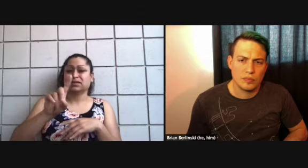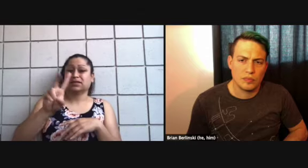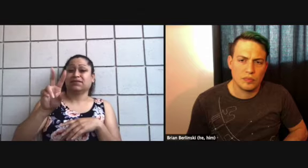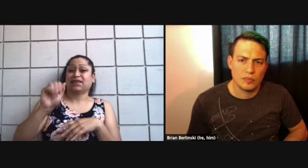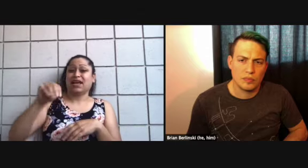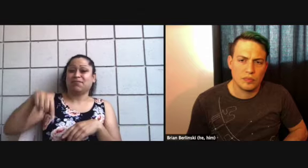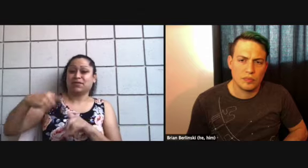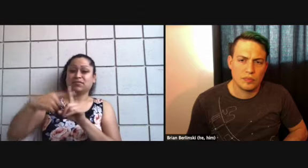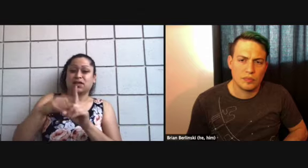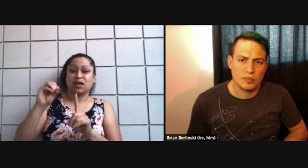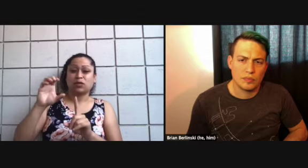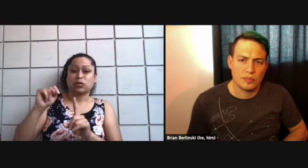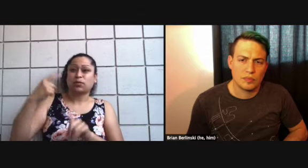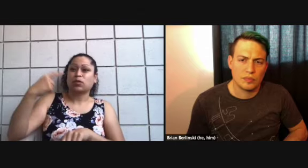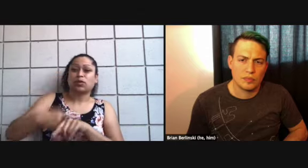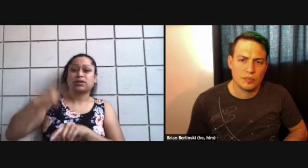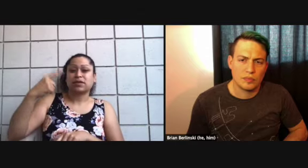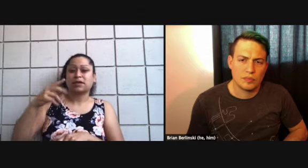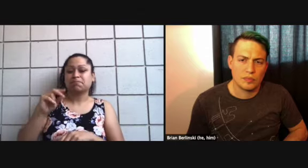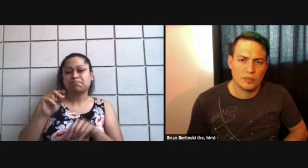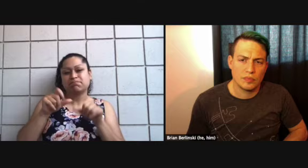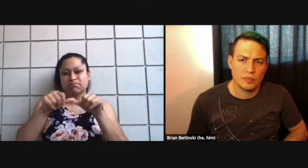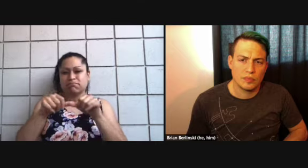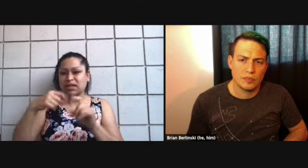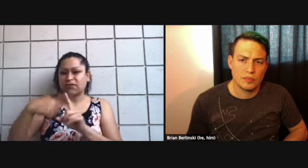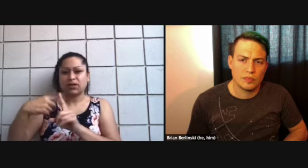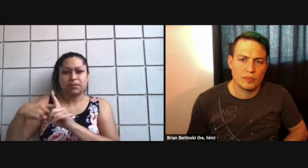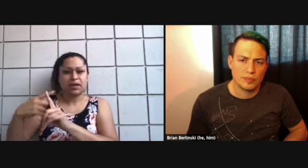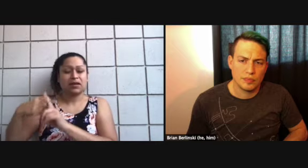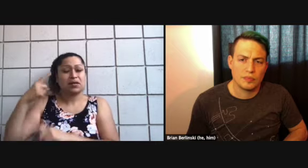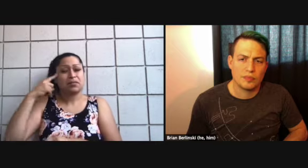which means that we don't just have one dedicated month to talk about Domestic Violence, it is a conversation we need to have every month.